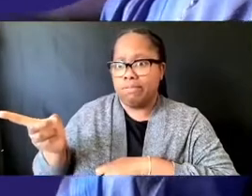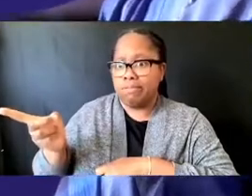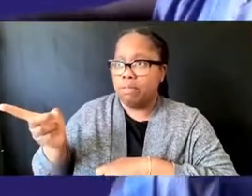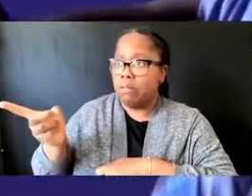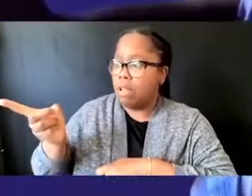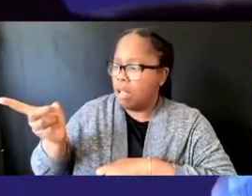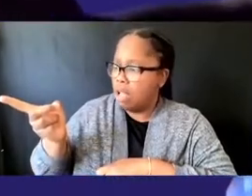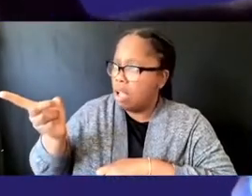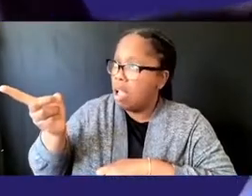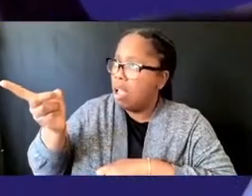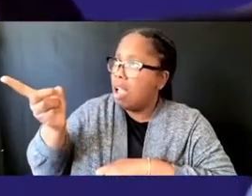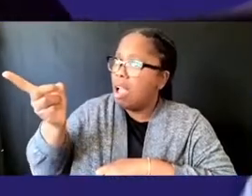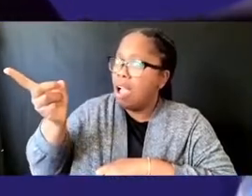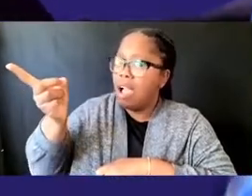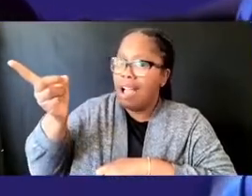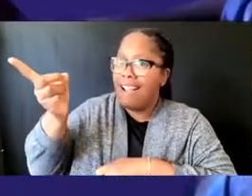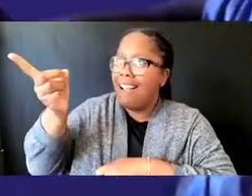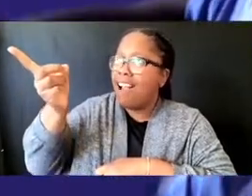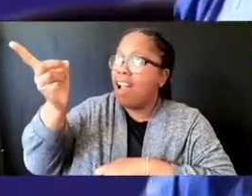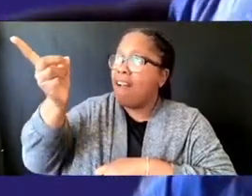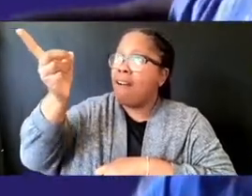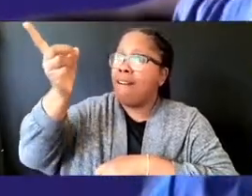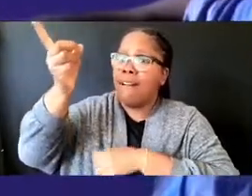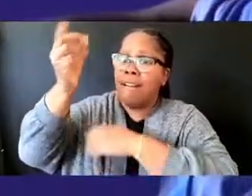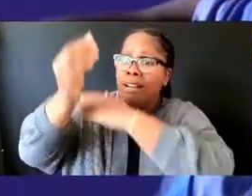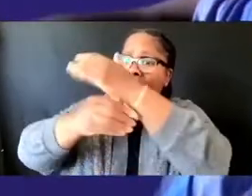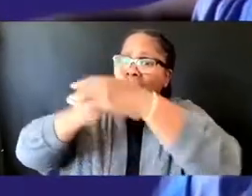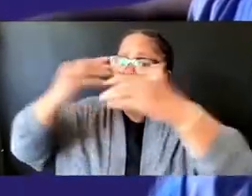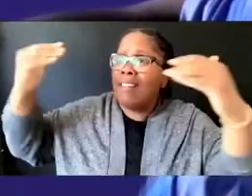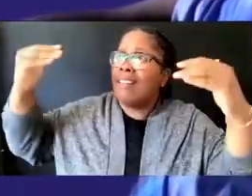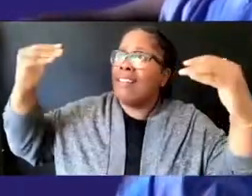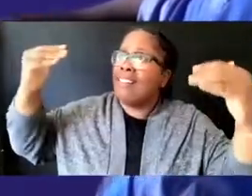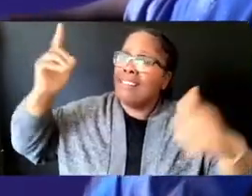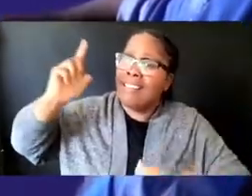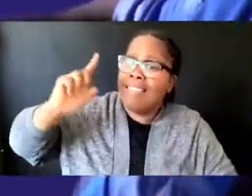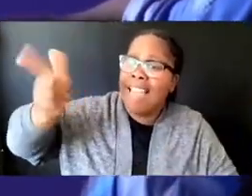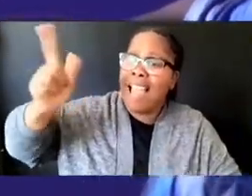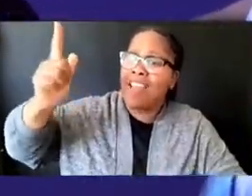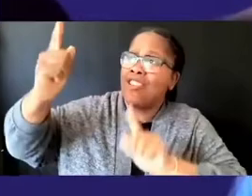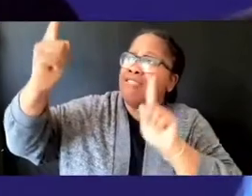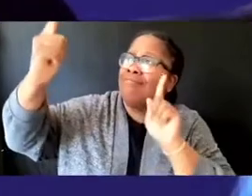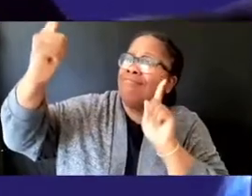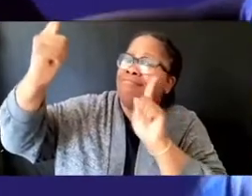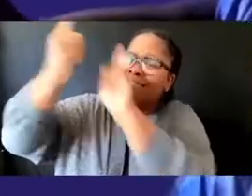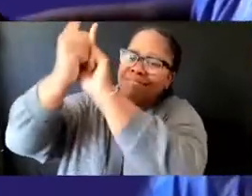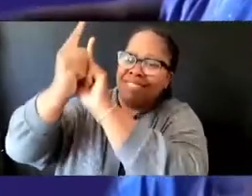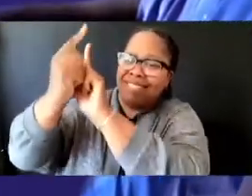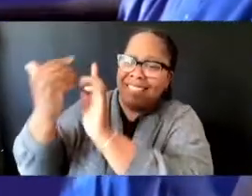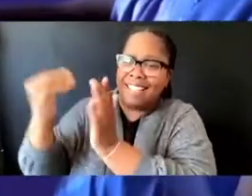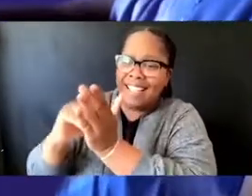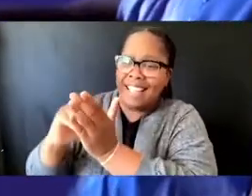And on one day we will meet again, but until then, we just say,